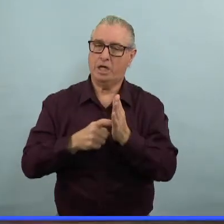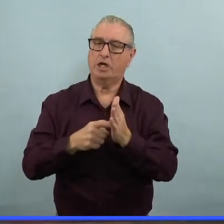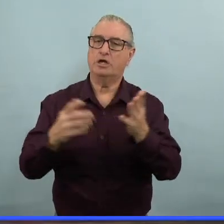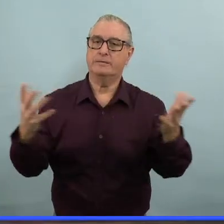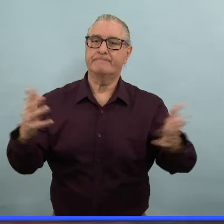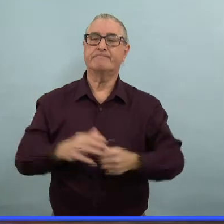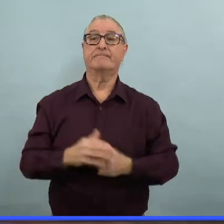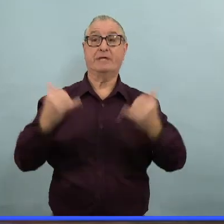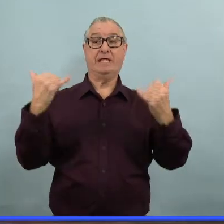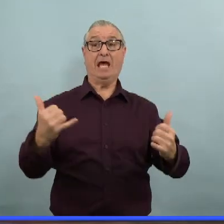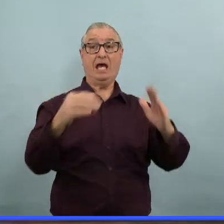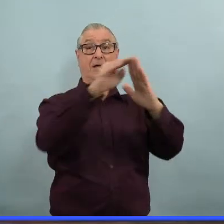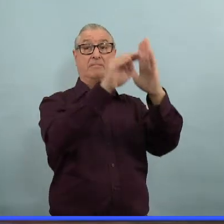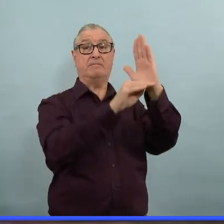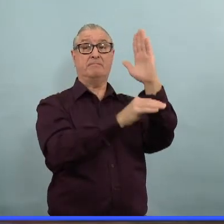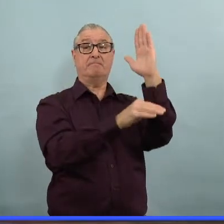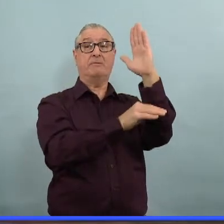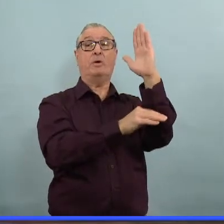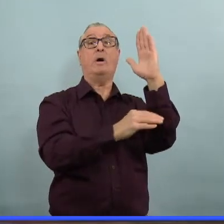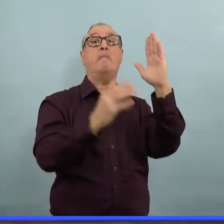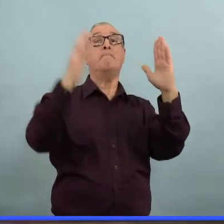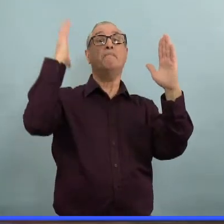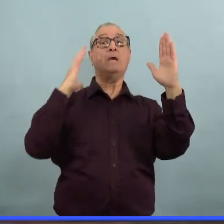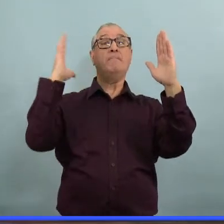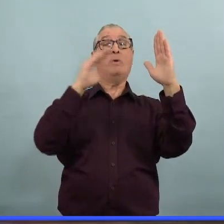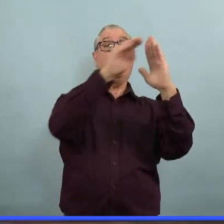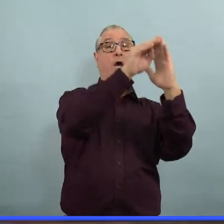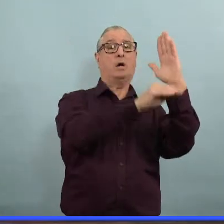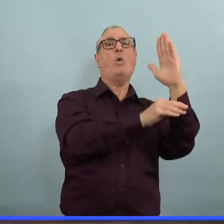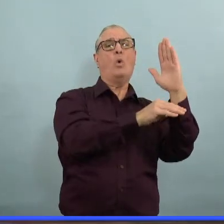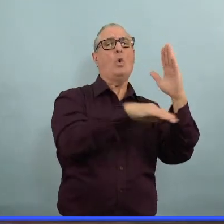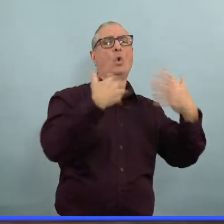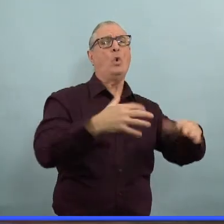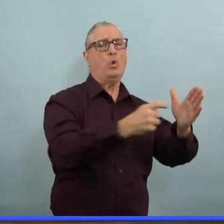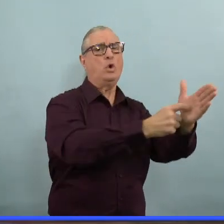orders take effect on tuesday february 8th they'll be in effect for two weeks